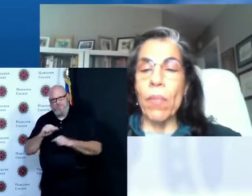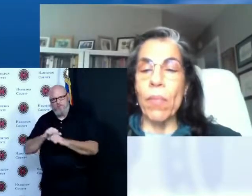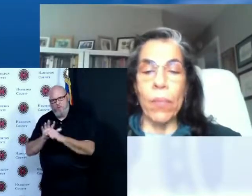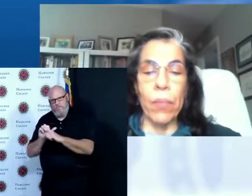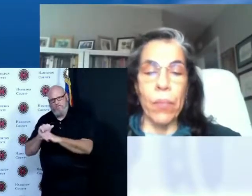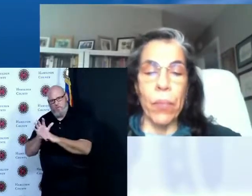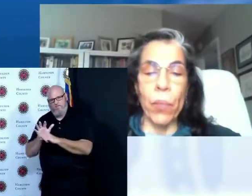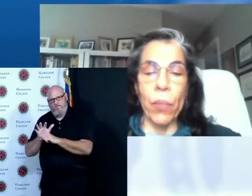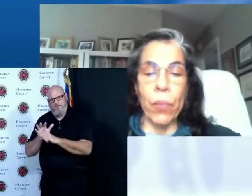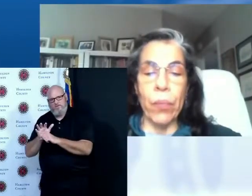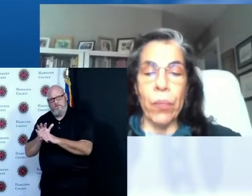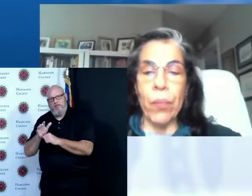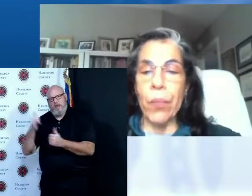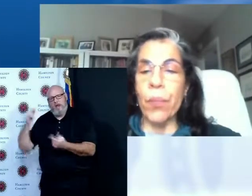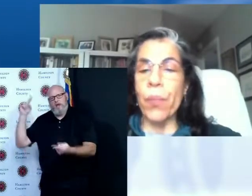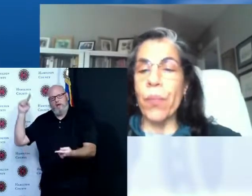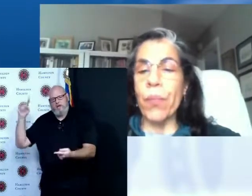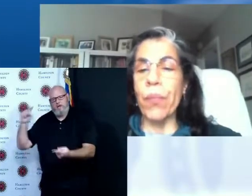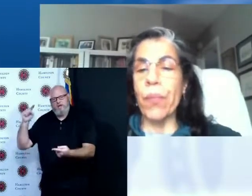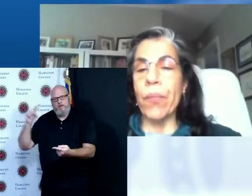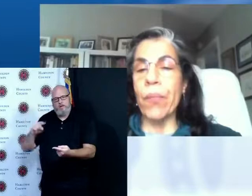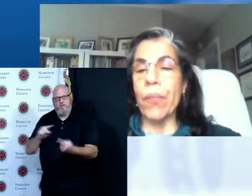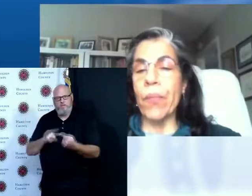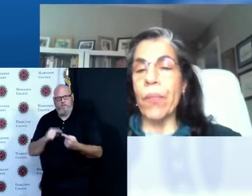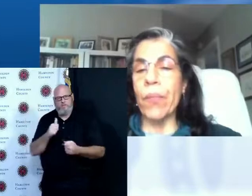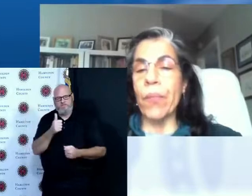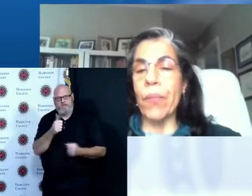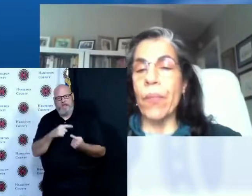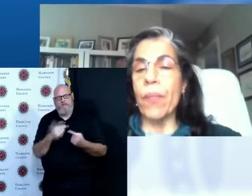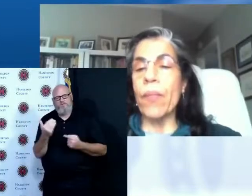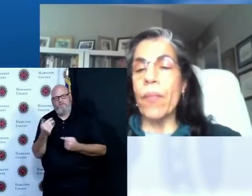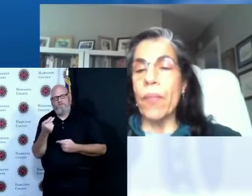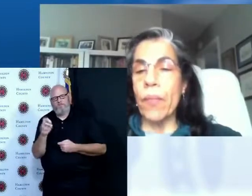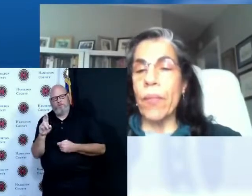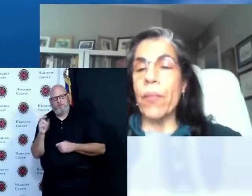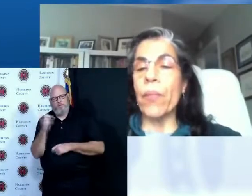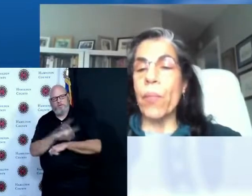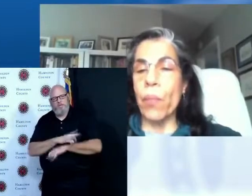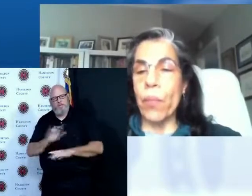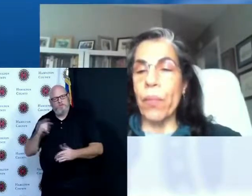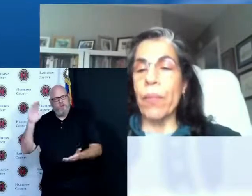per day so that type of an impact will clearly drive how many folks end up in the hospitals